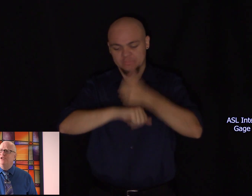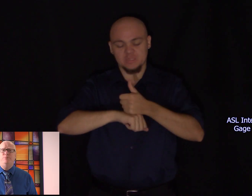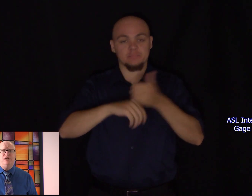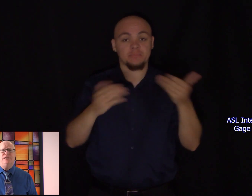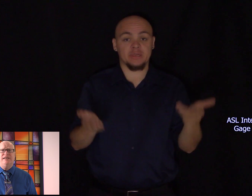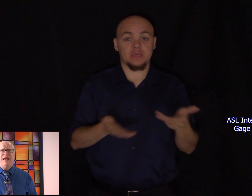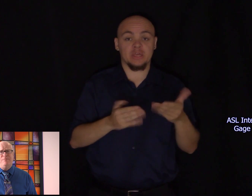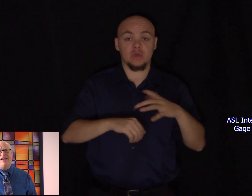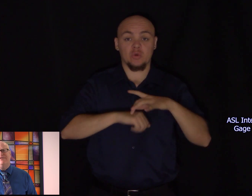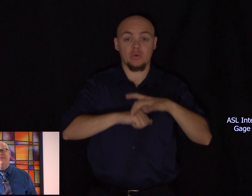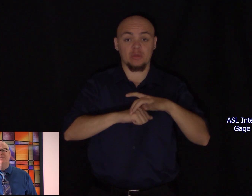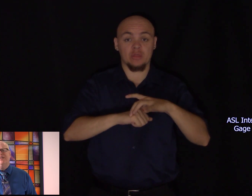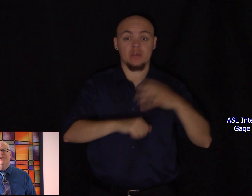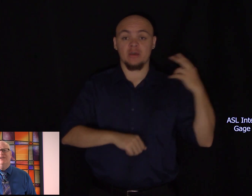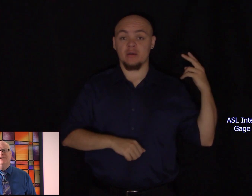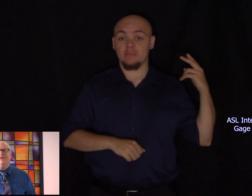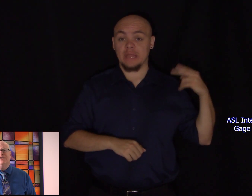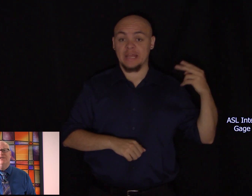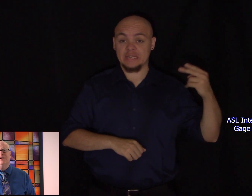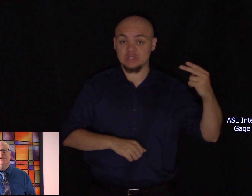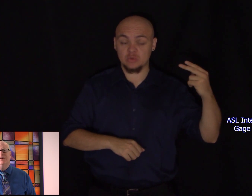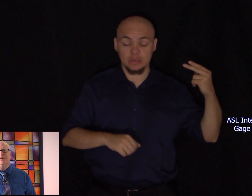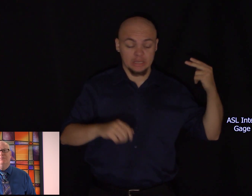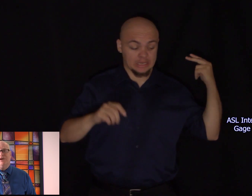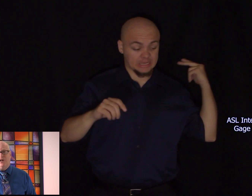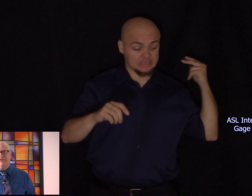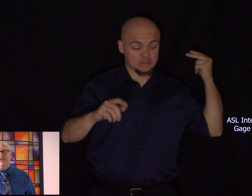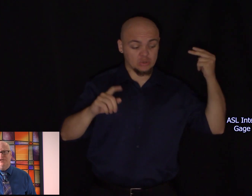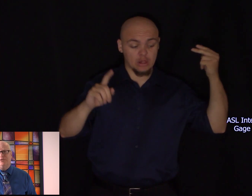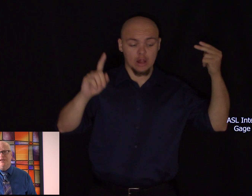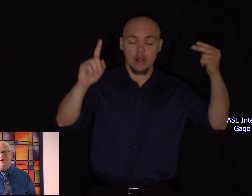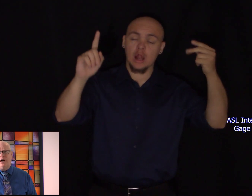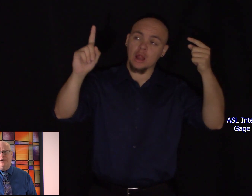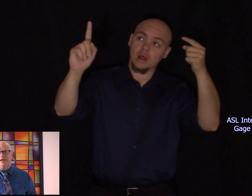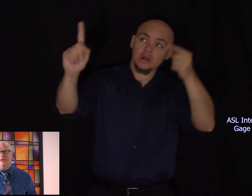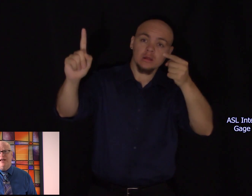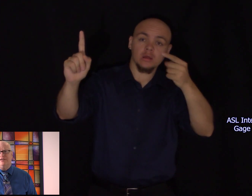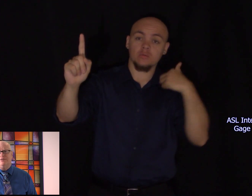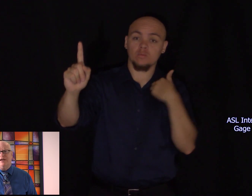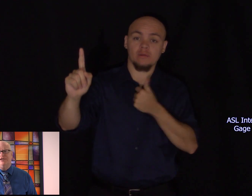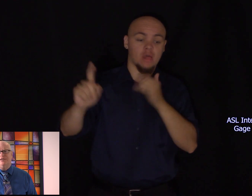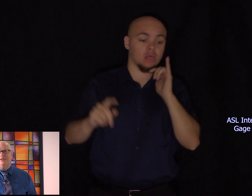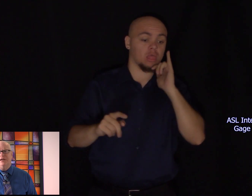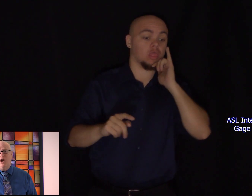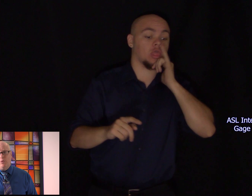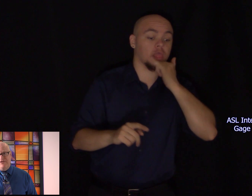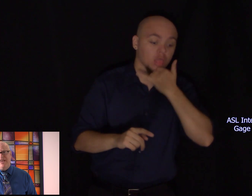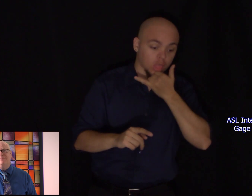to build it and manifest it here on earth but all of history is arcing in that direction we've hit